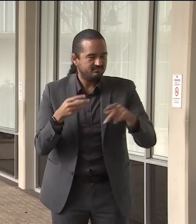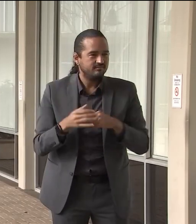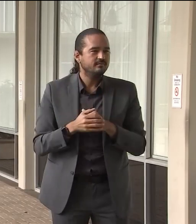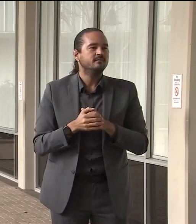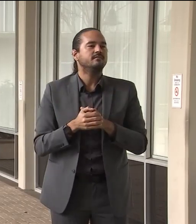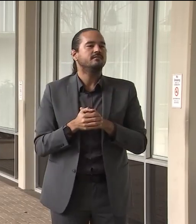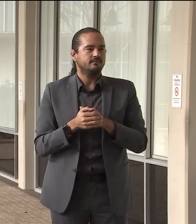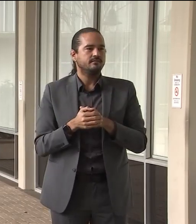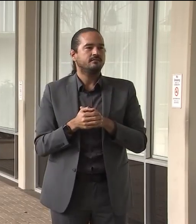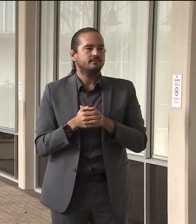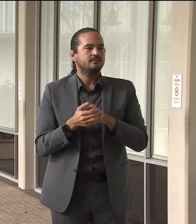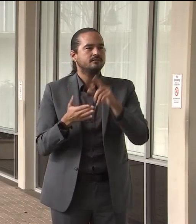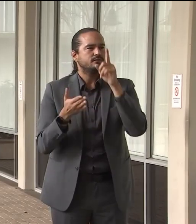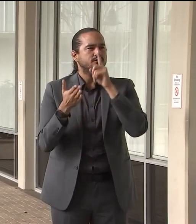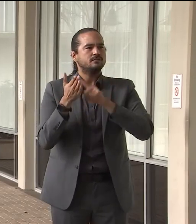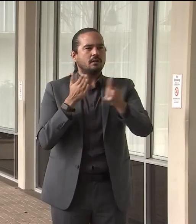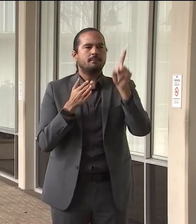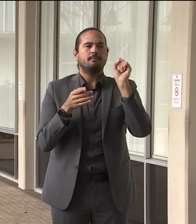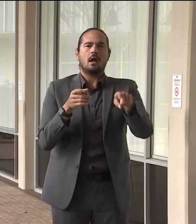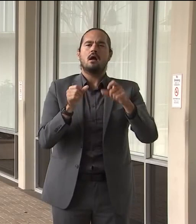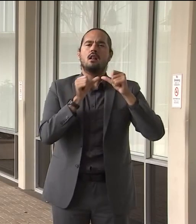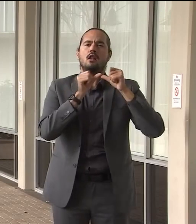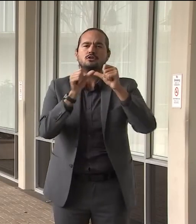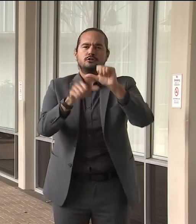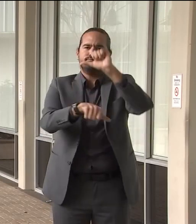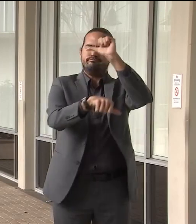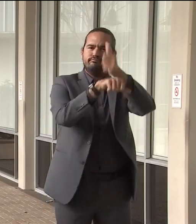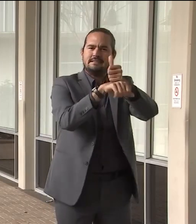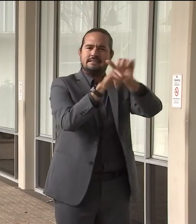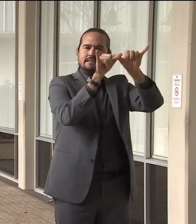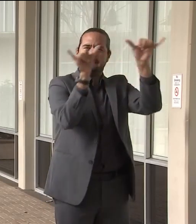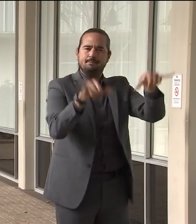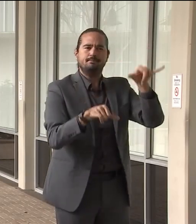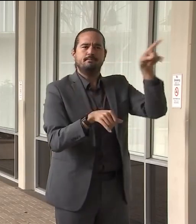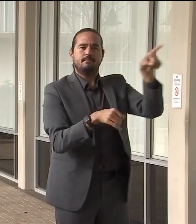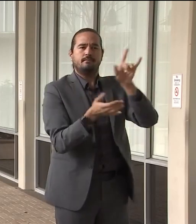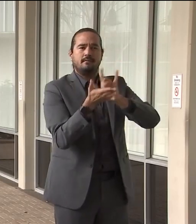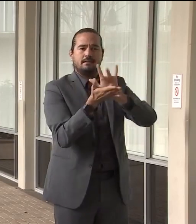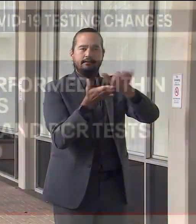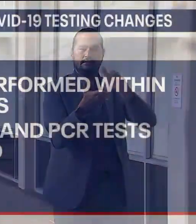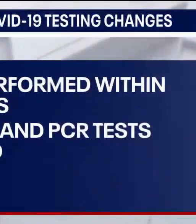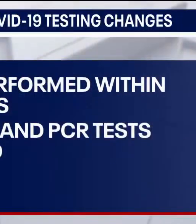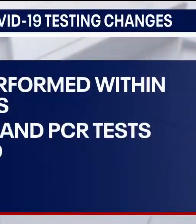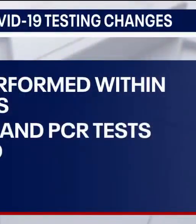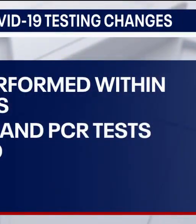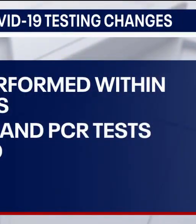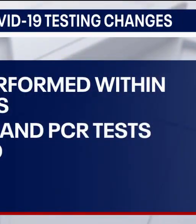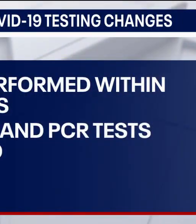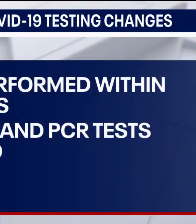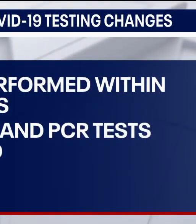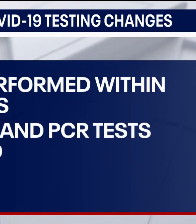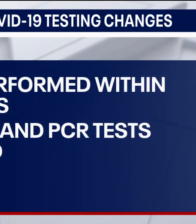really ensure that we're building a long term sustainable infrastructure. Where those in